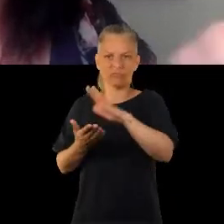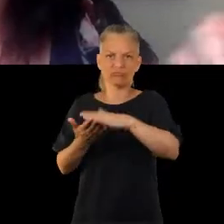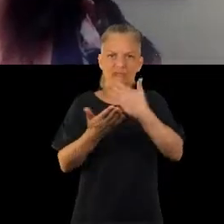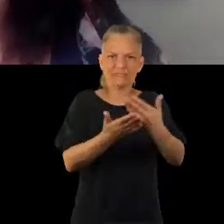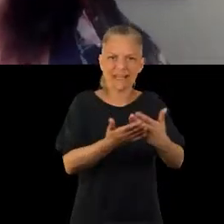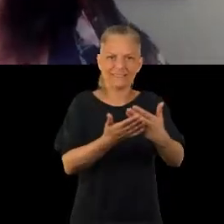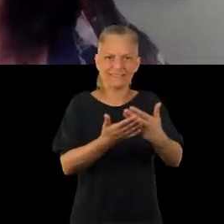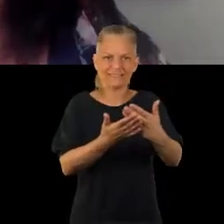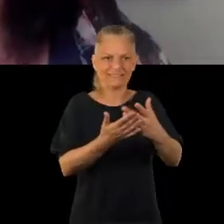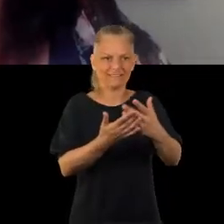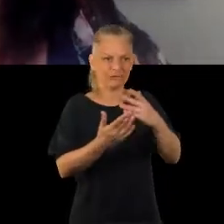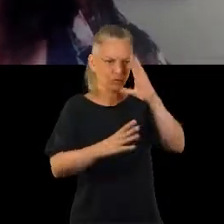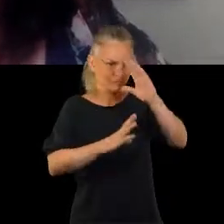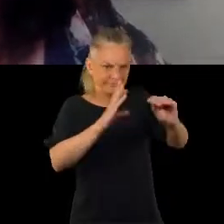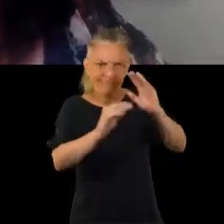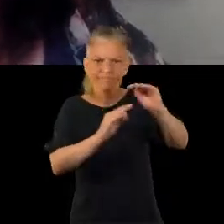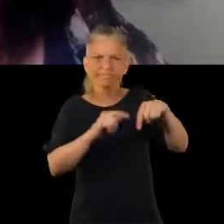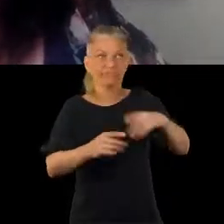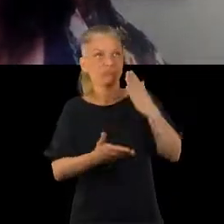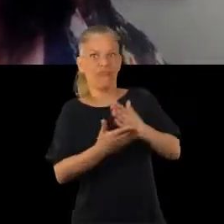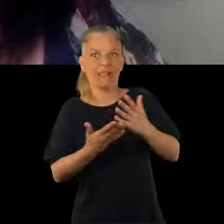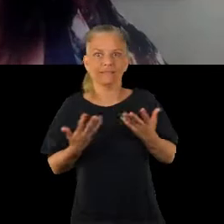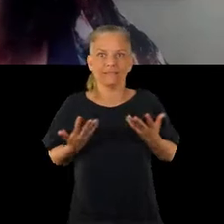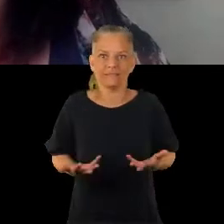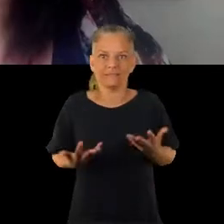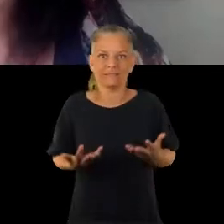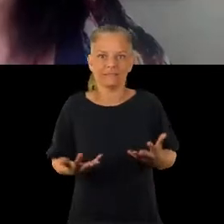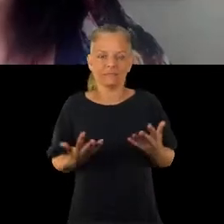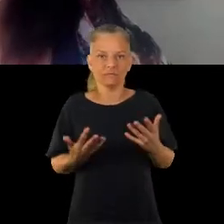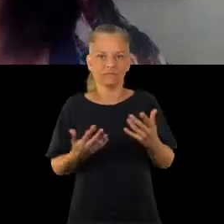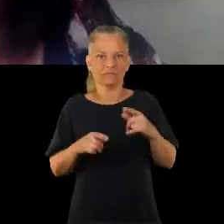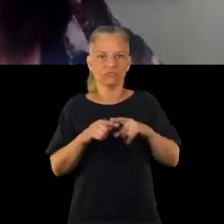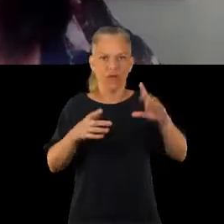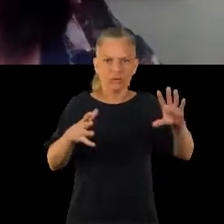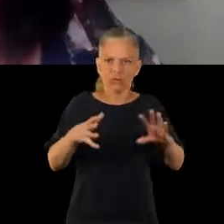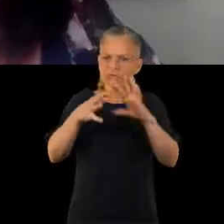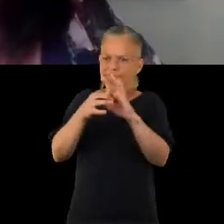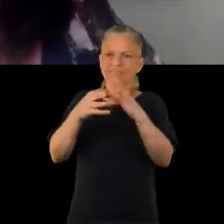I think that’s a really important point. It unlocks that conversation, that different journey,